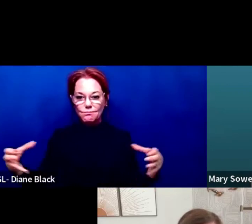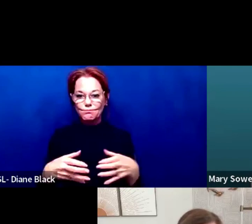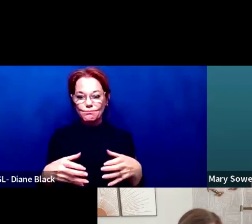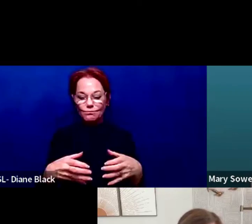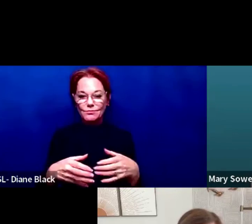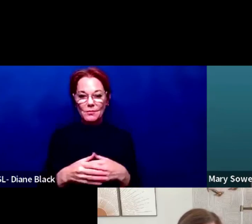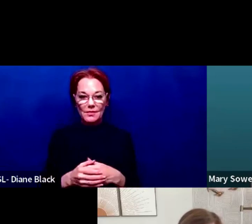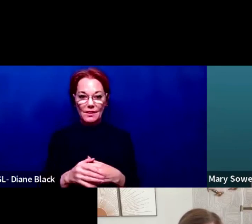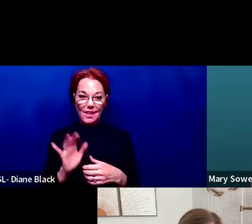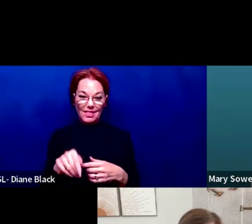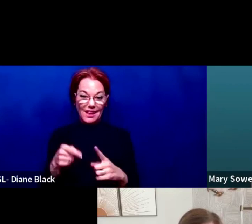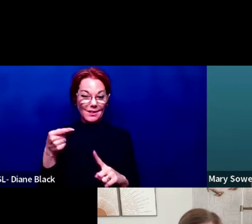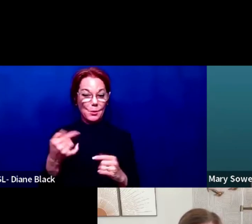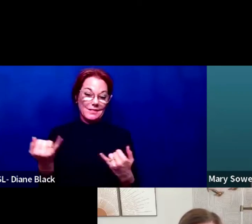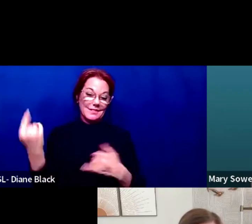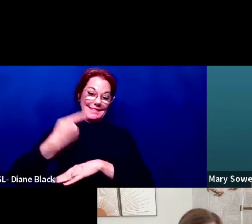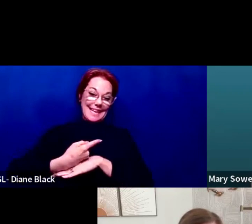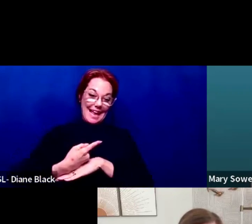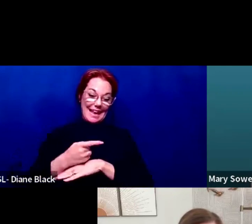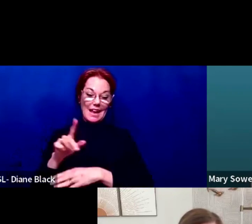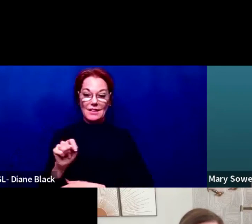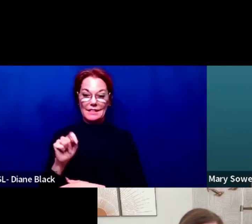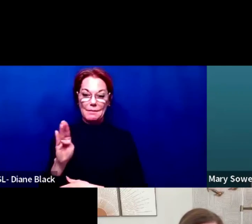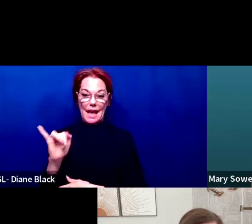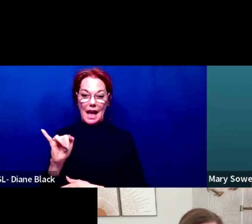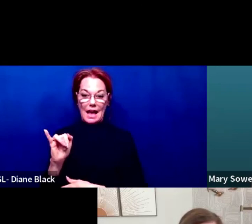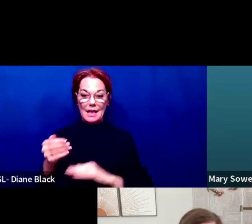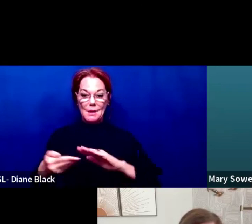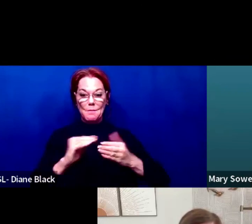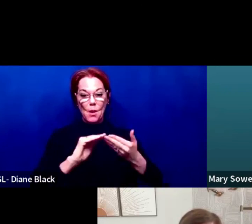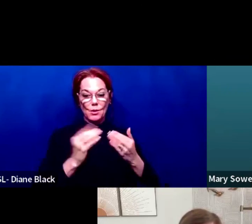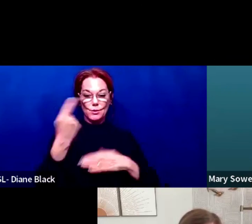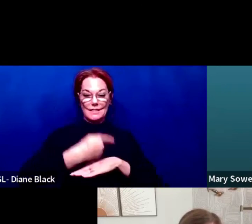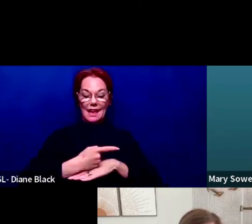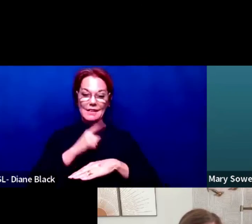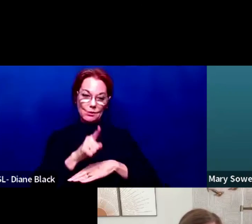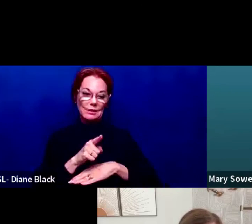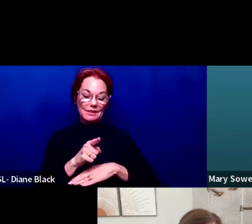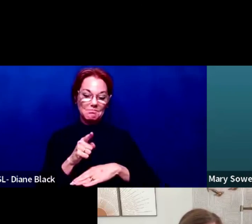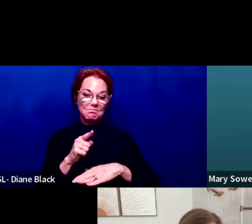what this day is all about our TBI partners days bringing everyone together to really promote these big